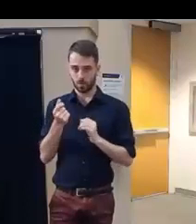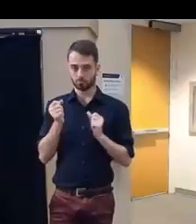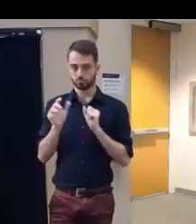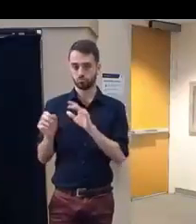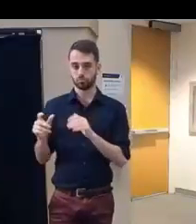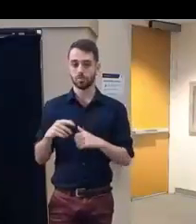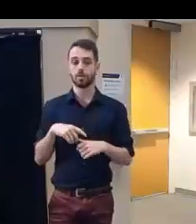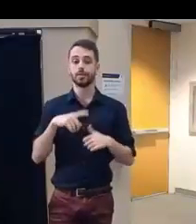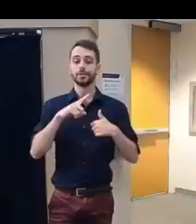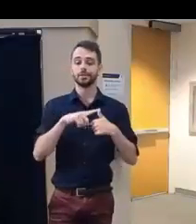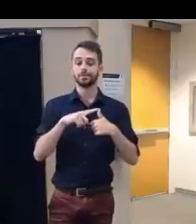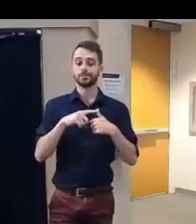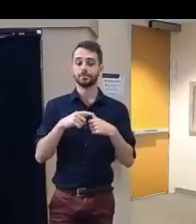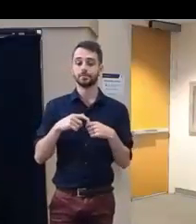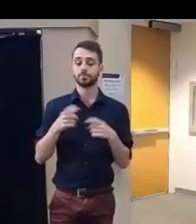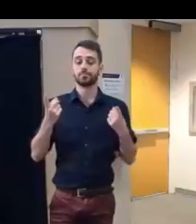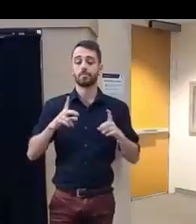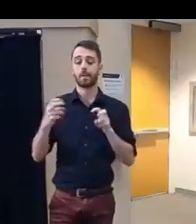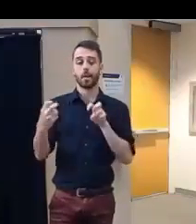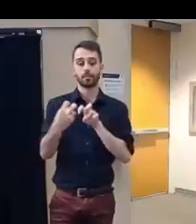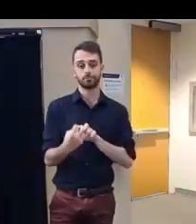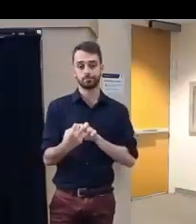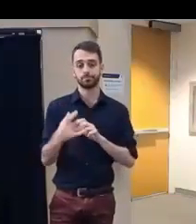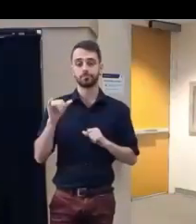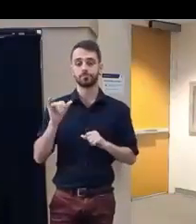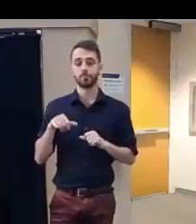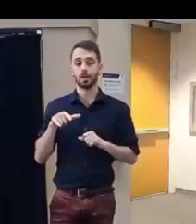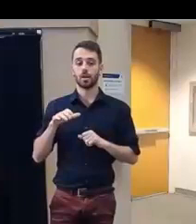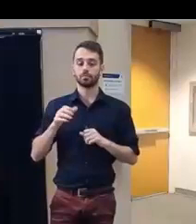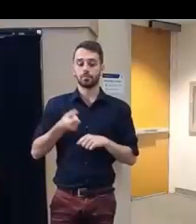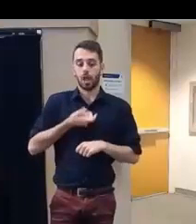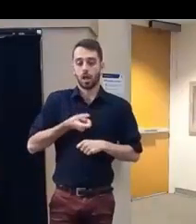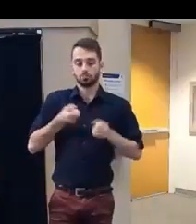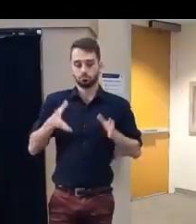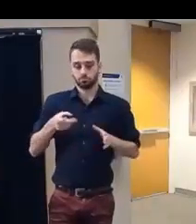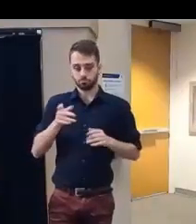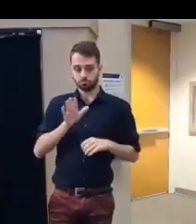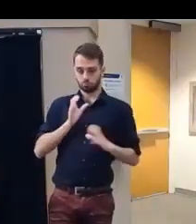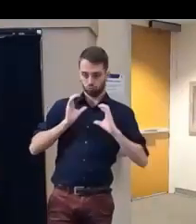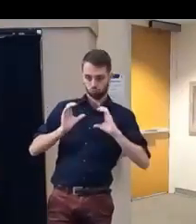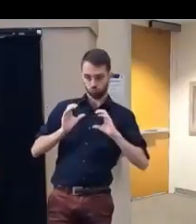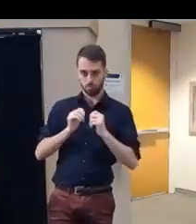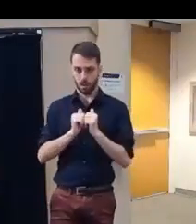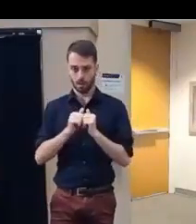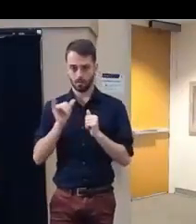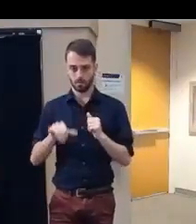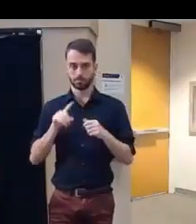we're usually invited into care in a typical consultation experiences skillfully manage